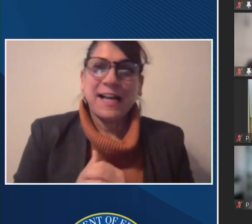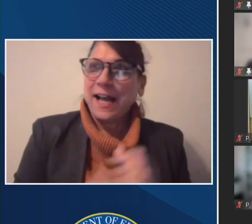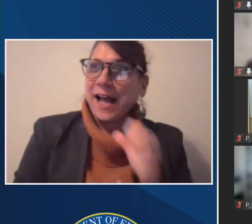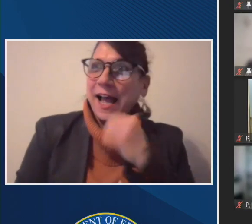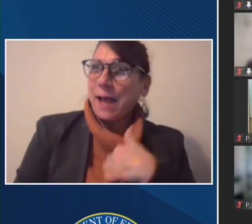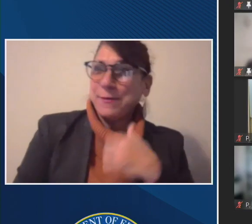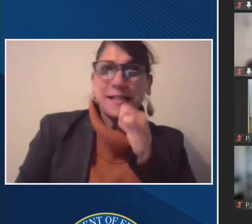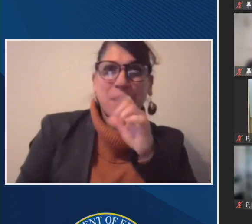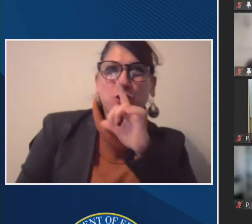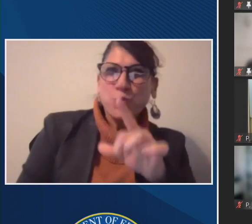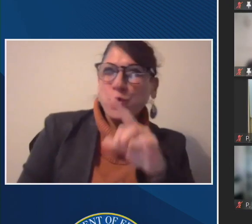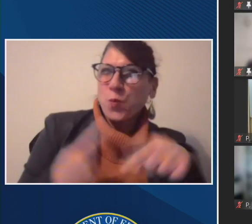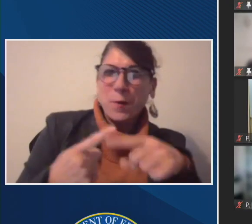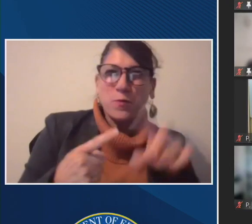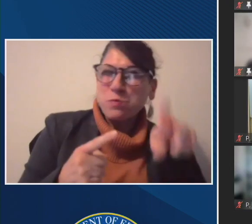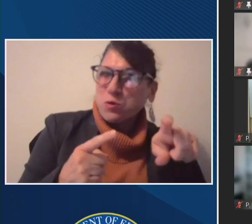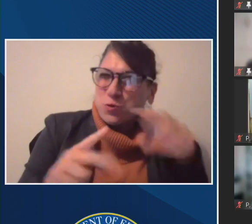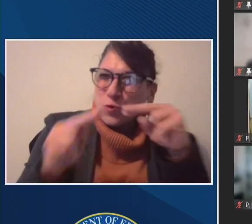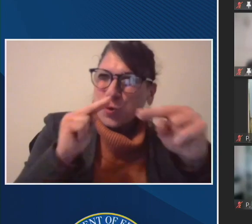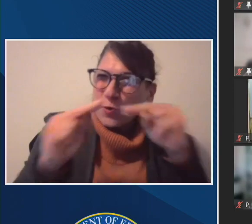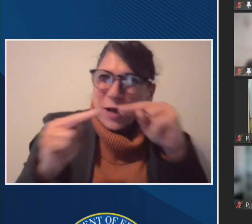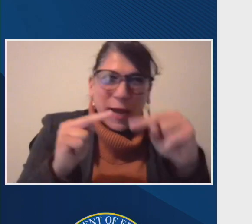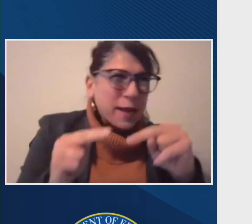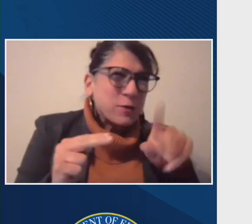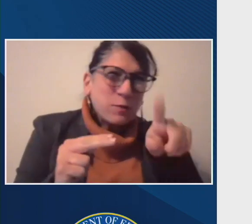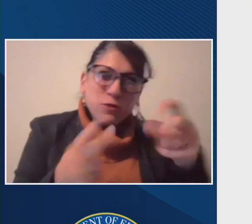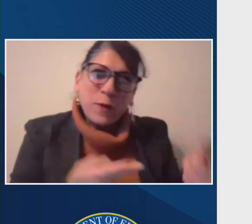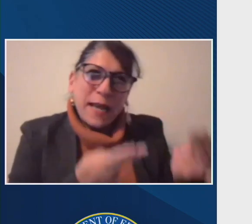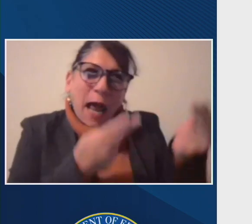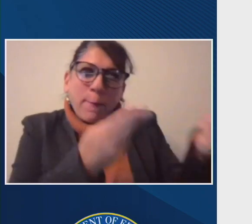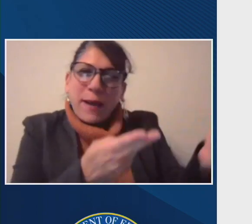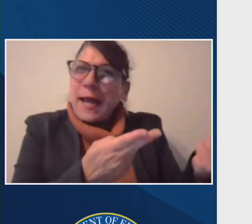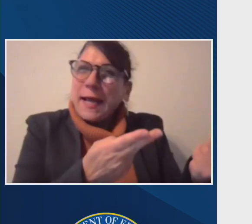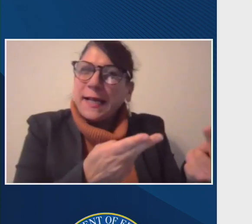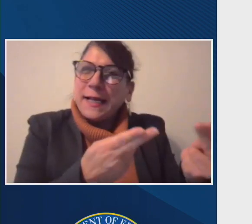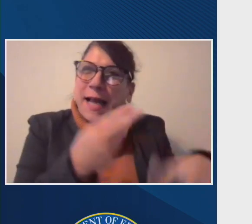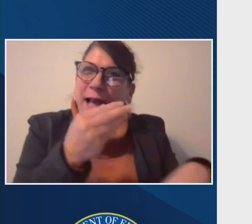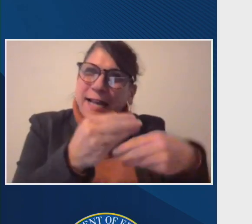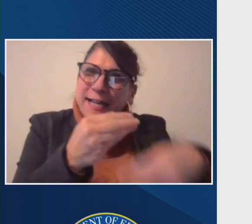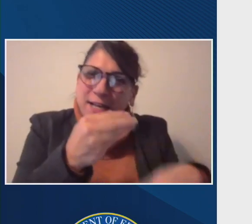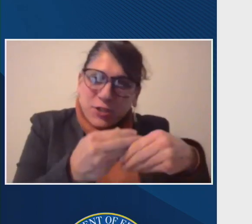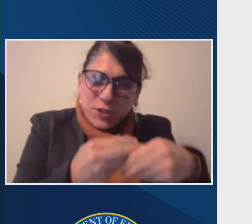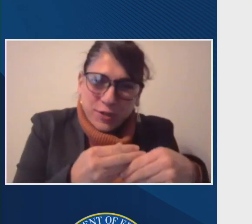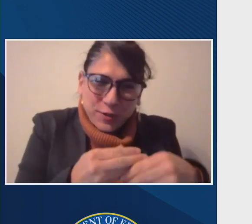negotiate or supposed to nominate additional seats at the negotiating table.